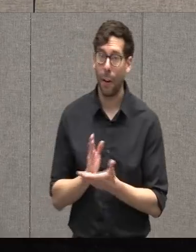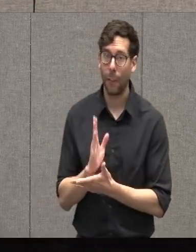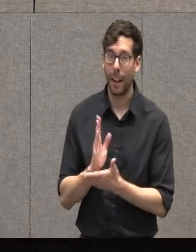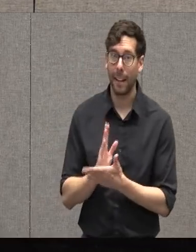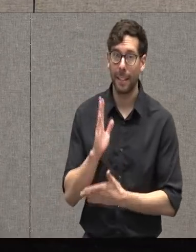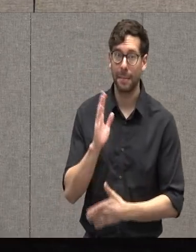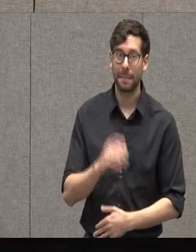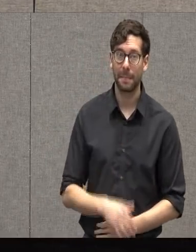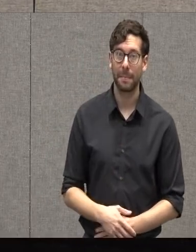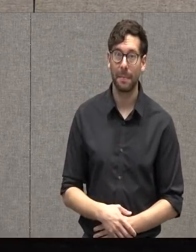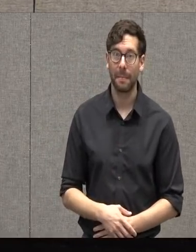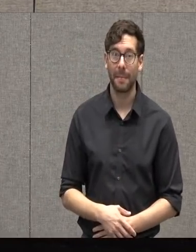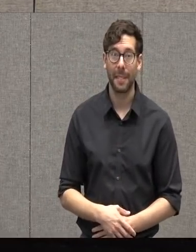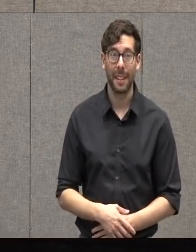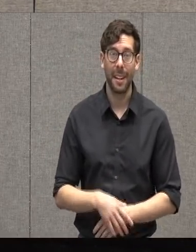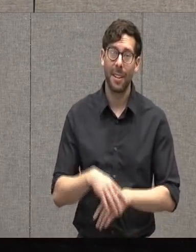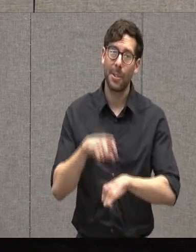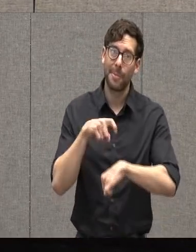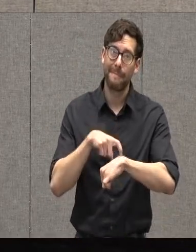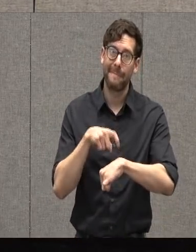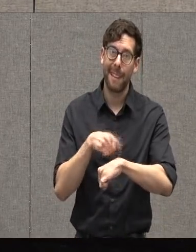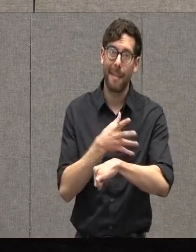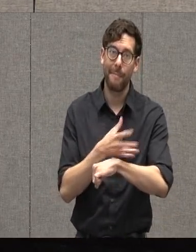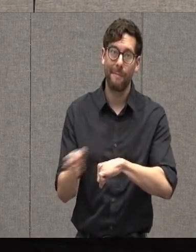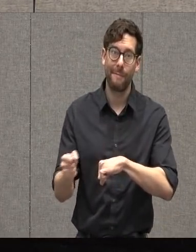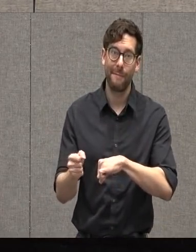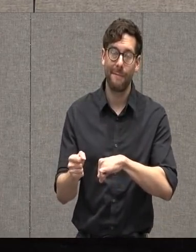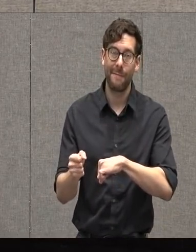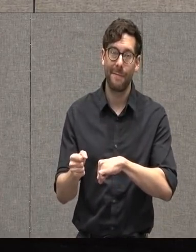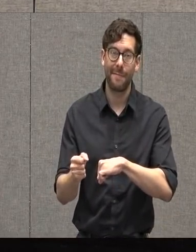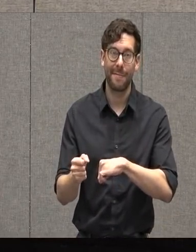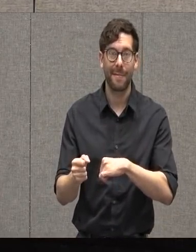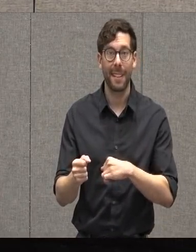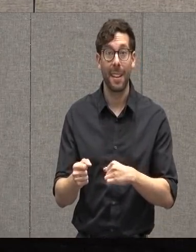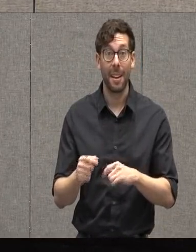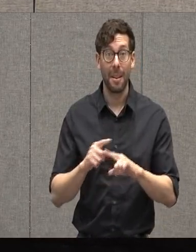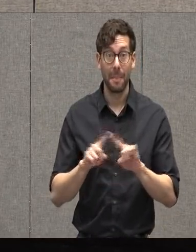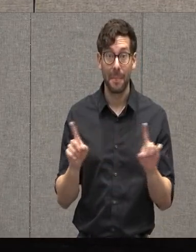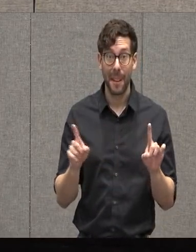So we are out of time today for the rest of our game, but can you image all the other ways